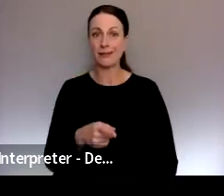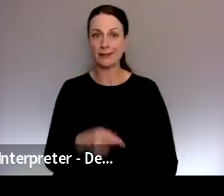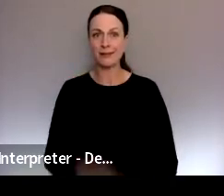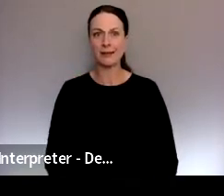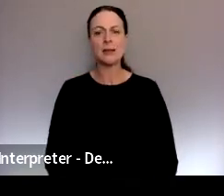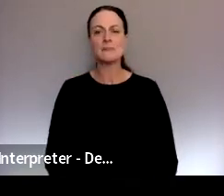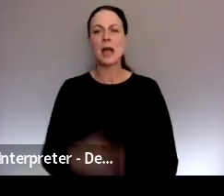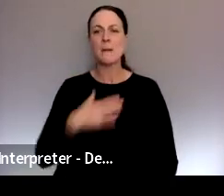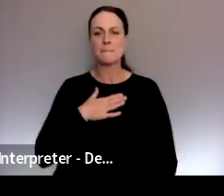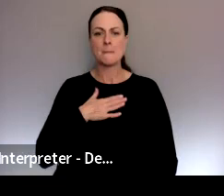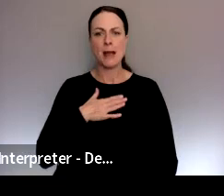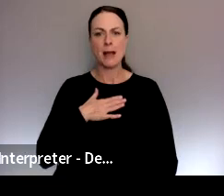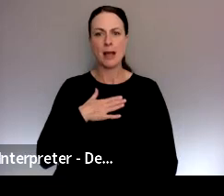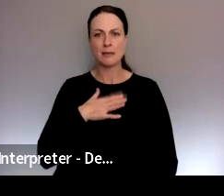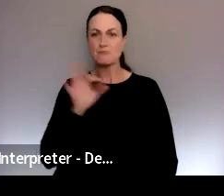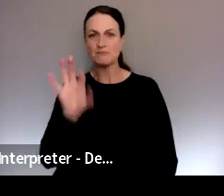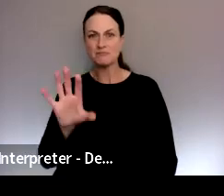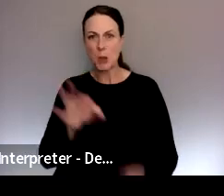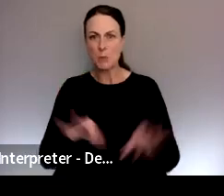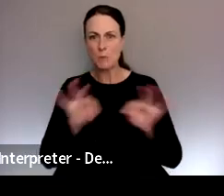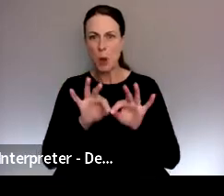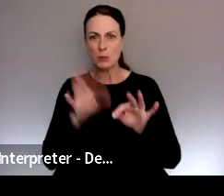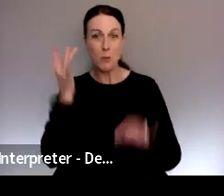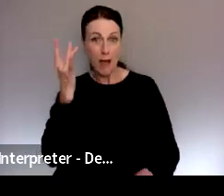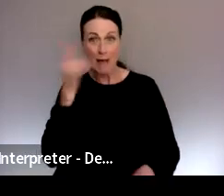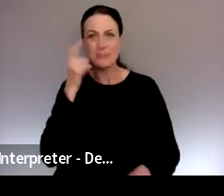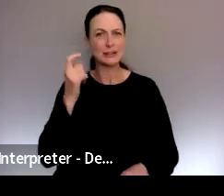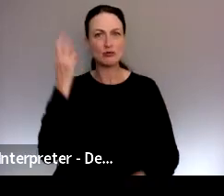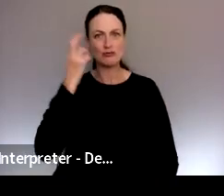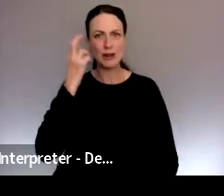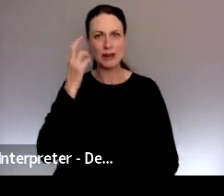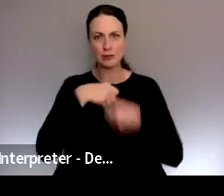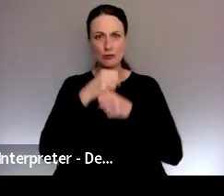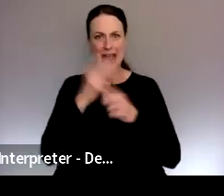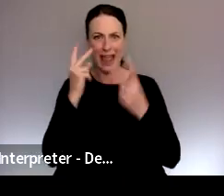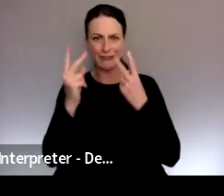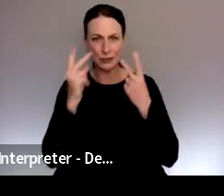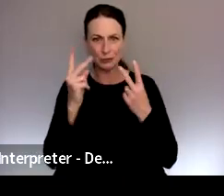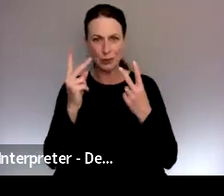And why I think it's important is to realize that what we create visually